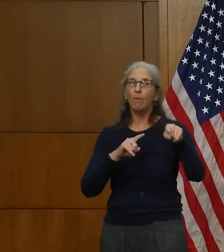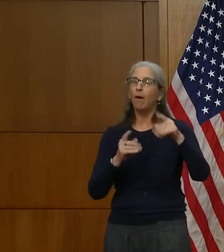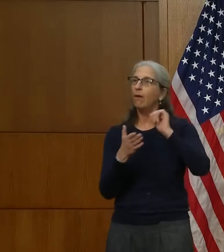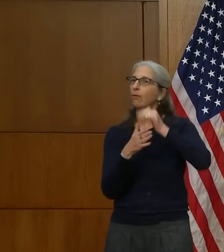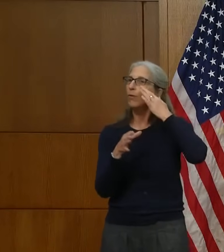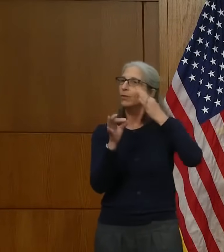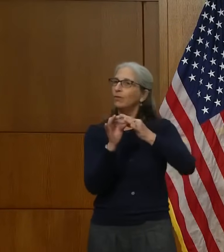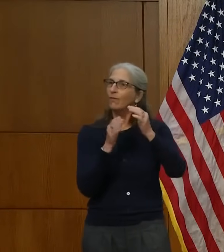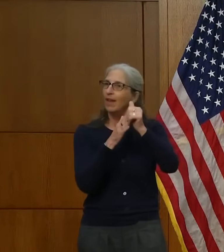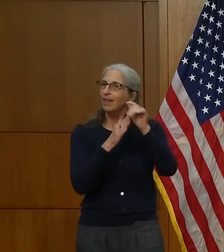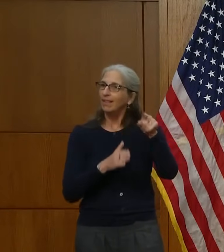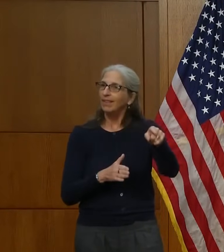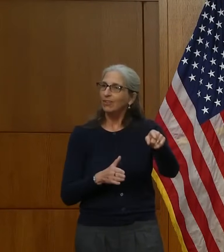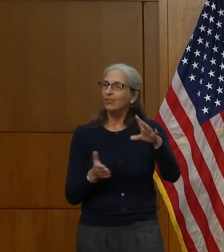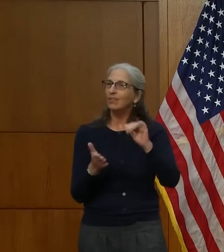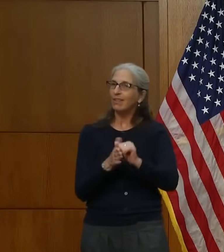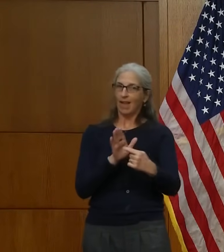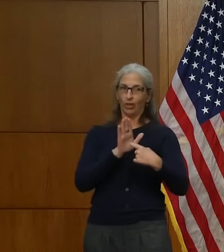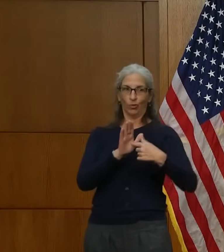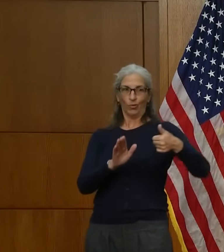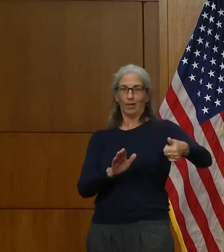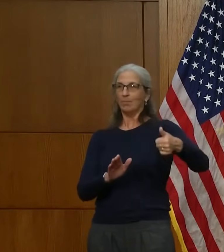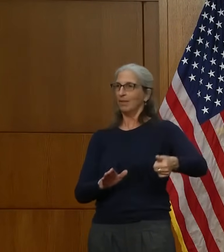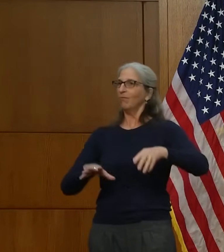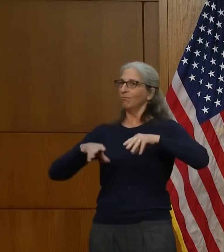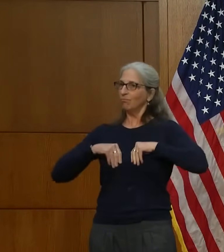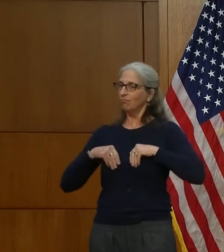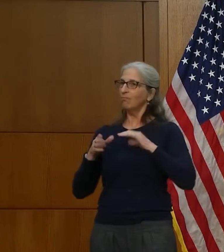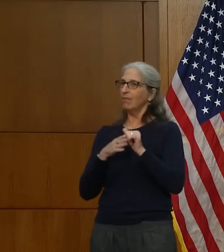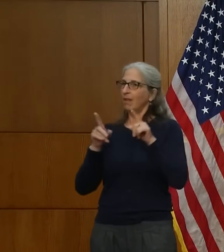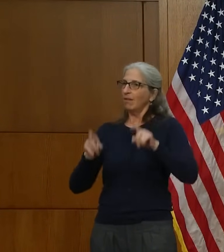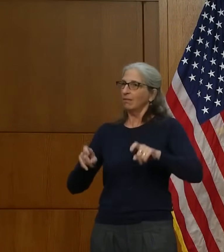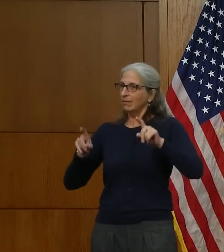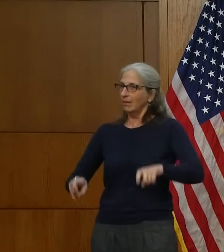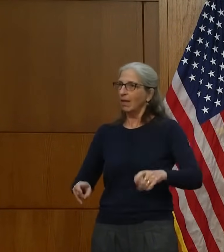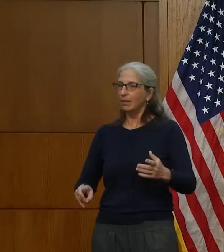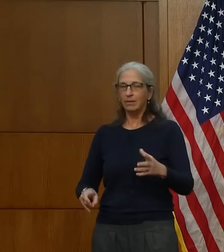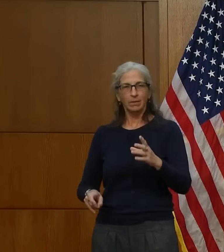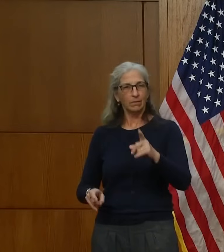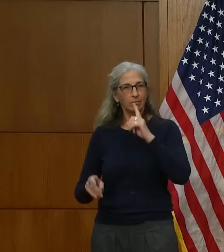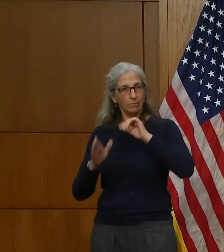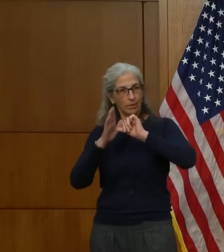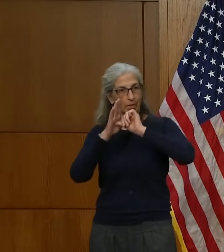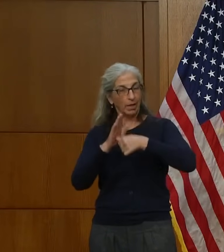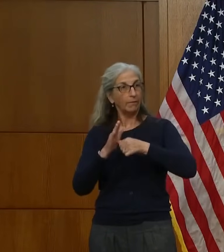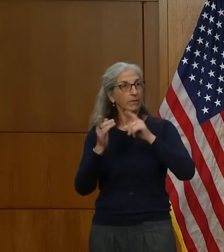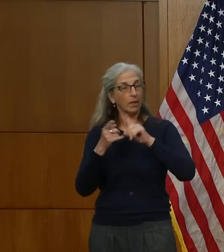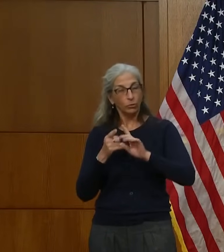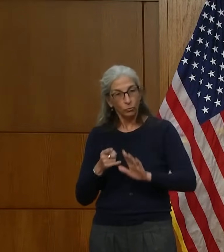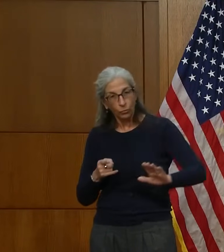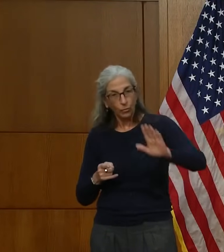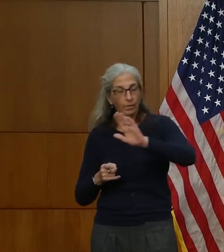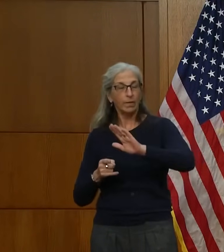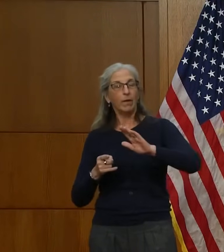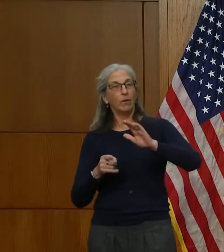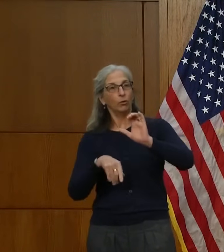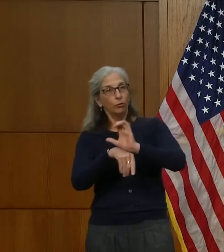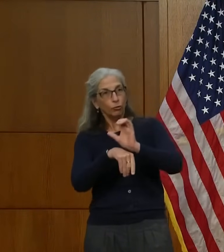ACTUALLY PLAYED IT HERE. IT WAS AH, NUMBER OF MONTHS AGO. ON